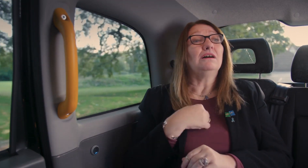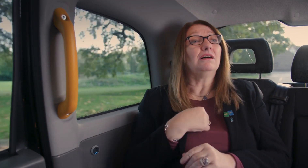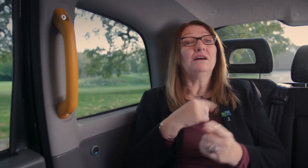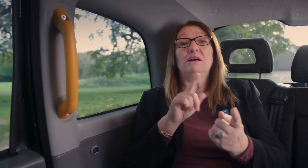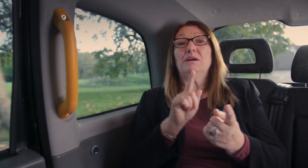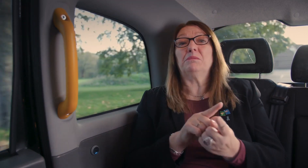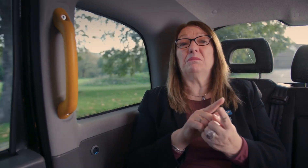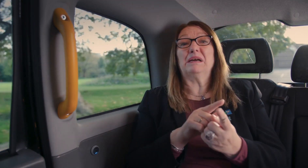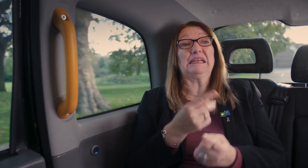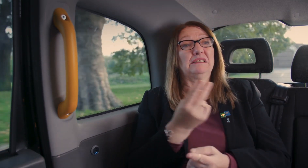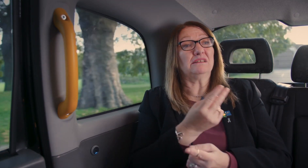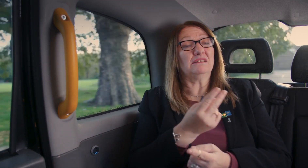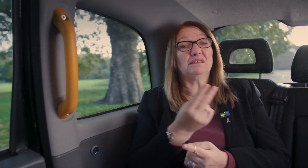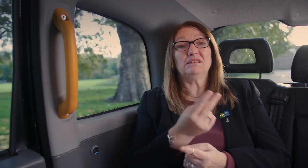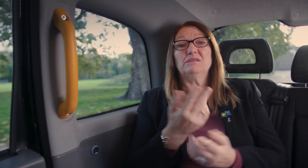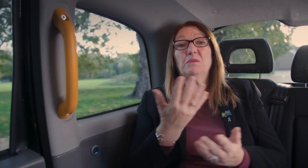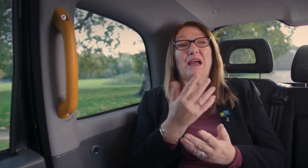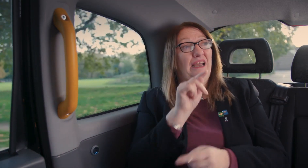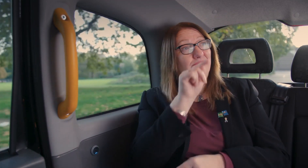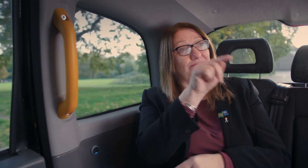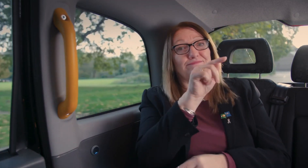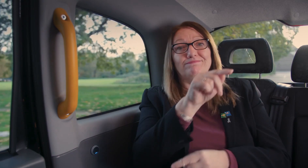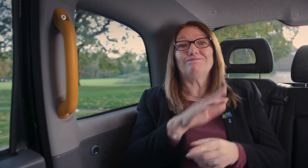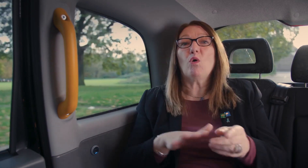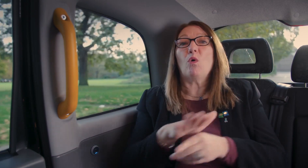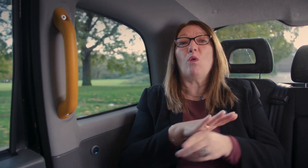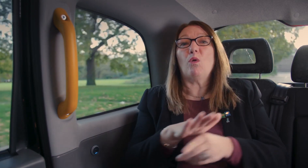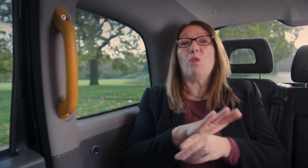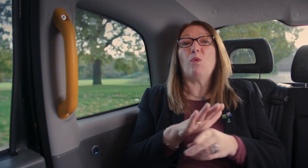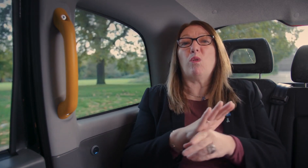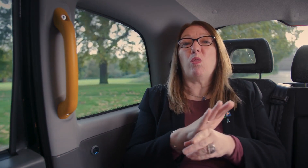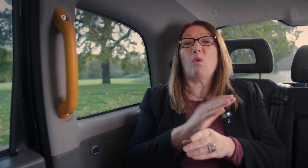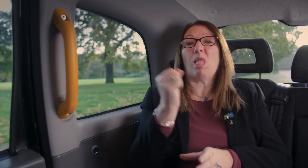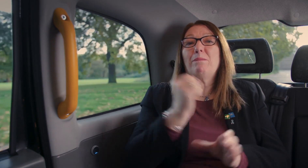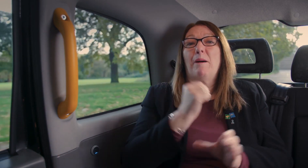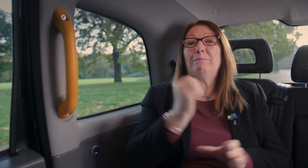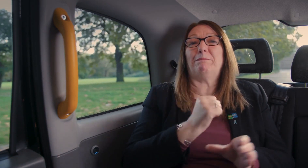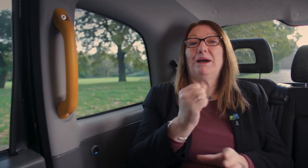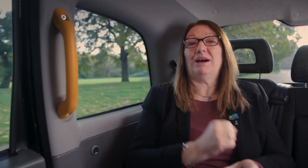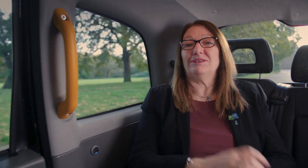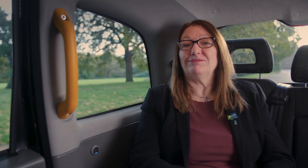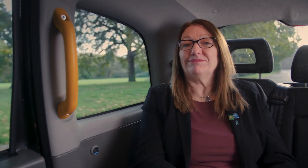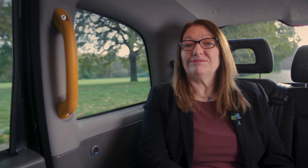I'm meeting Freda and Zita at the local pub.